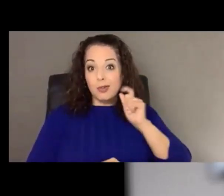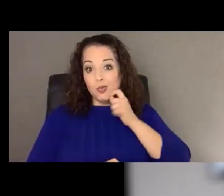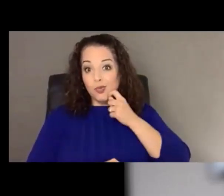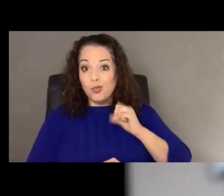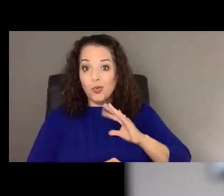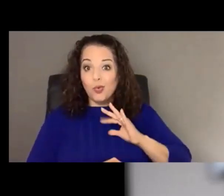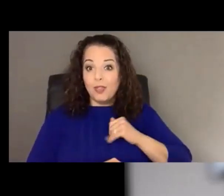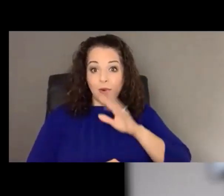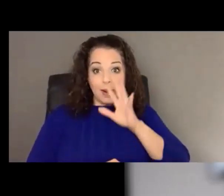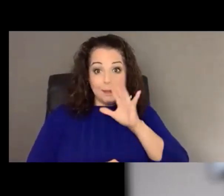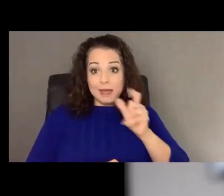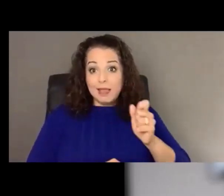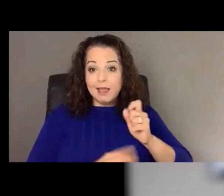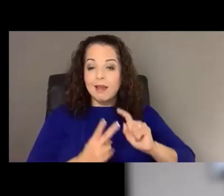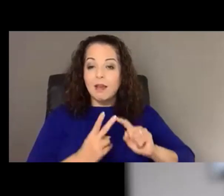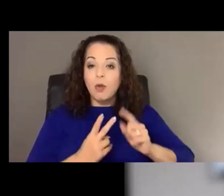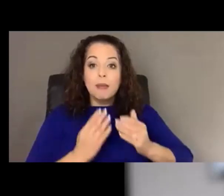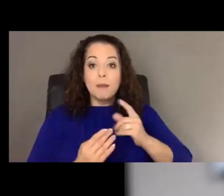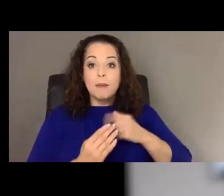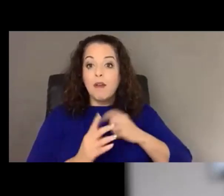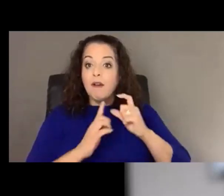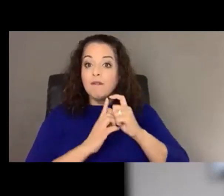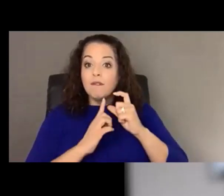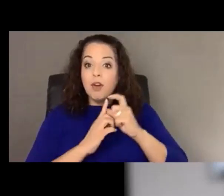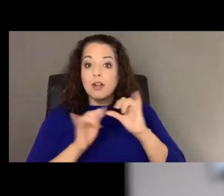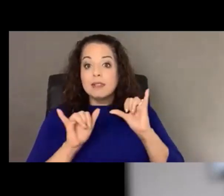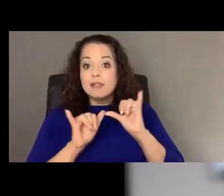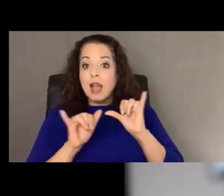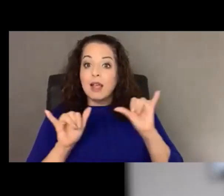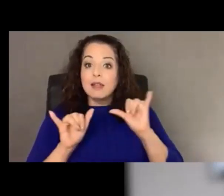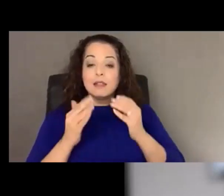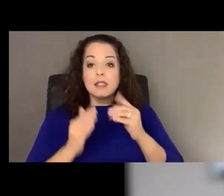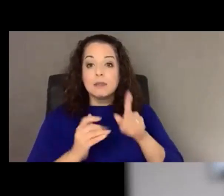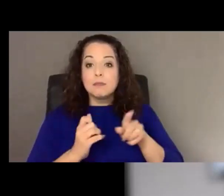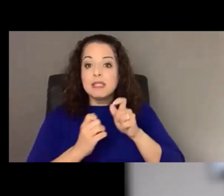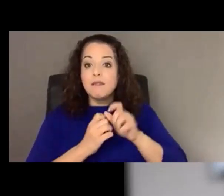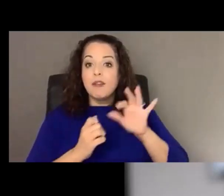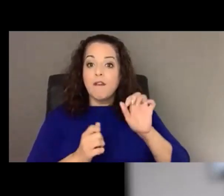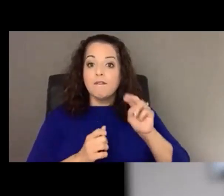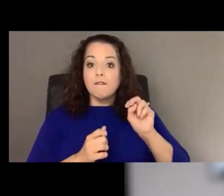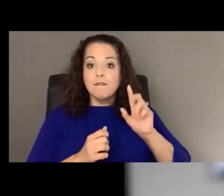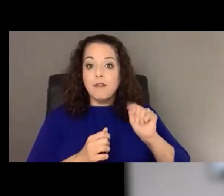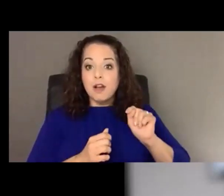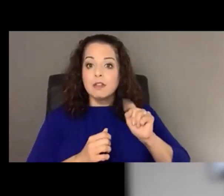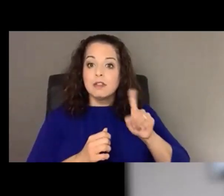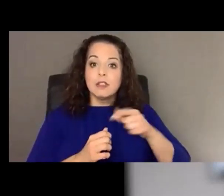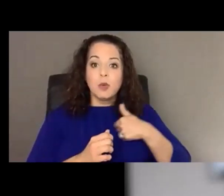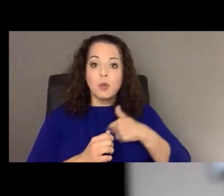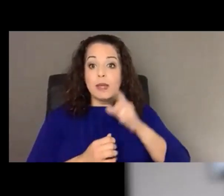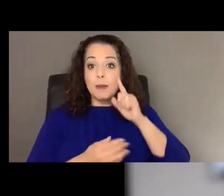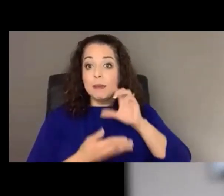Or a font size, a particular font that we think is appealing.